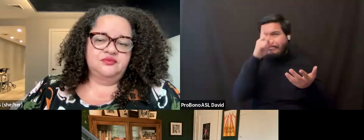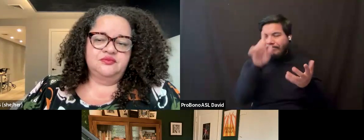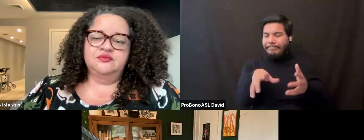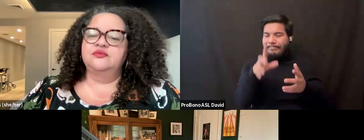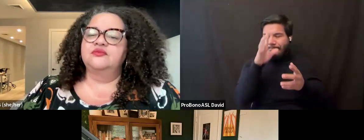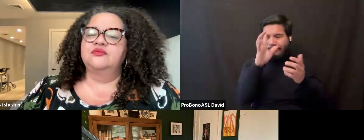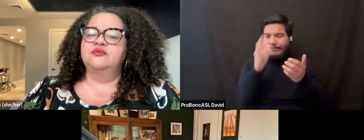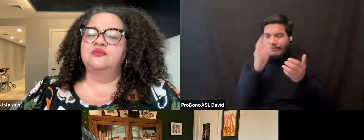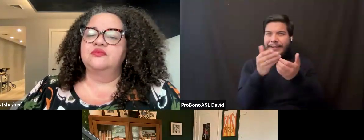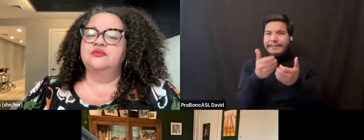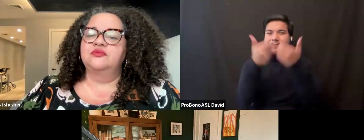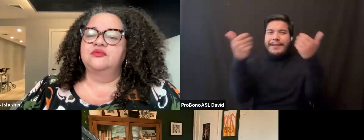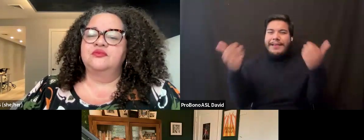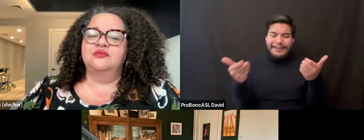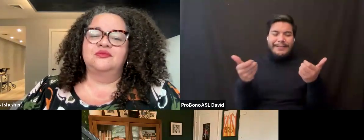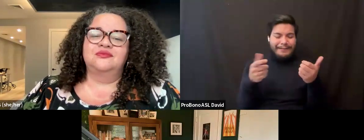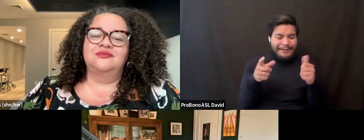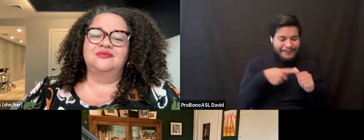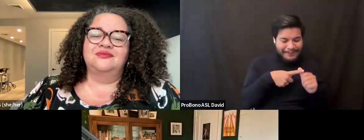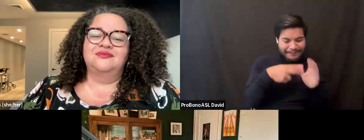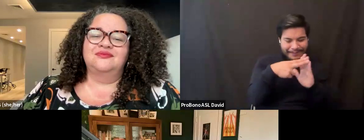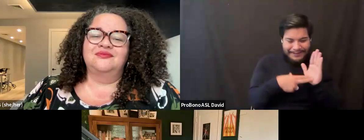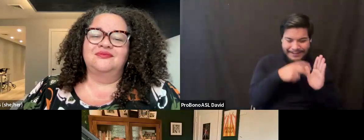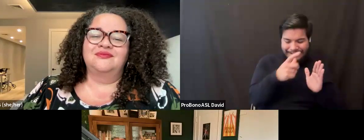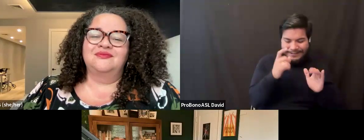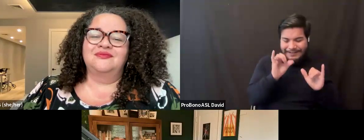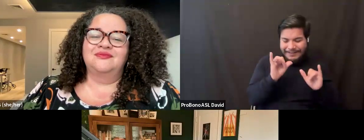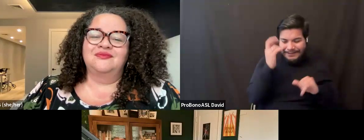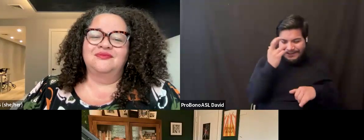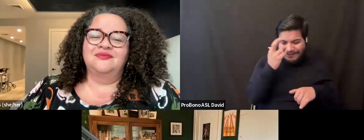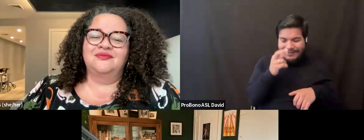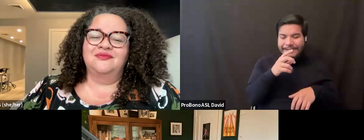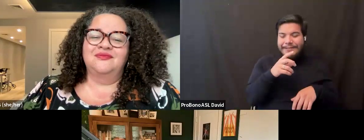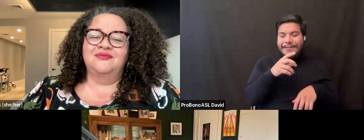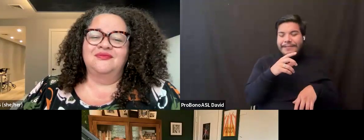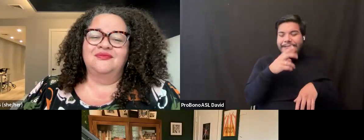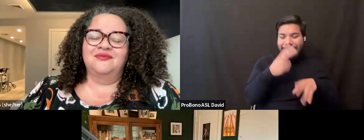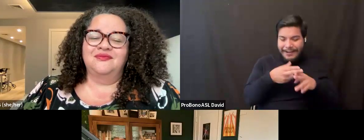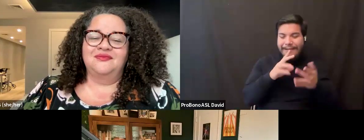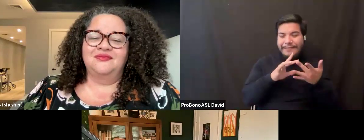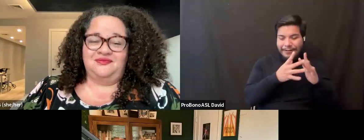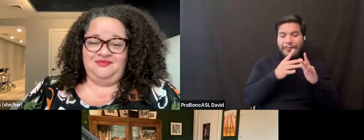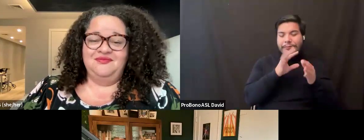I didn't realize that your member name on Medium was also going to be the link to all of your medium stories forever.